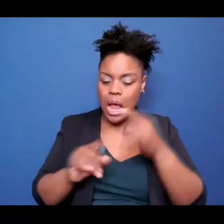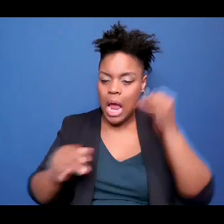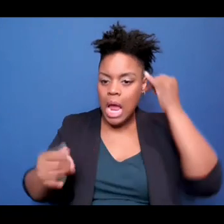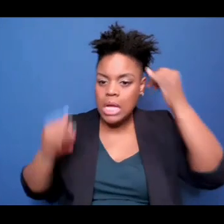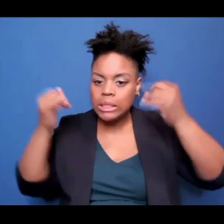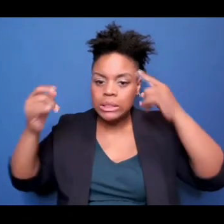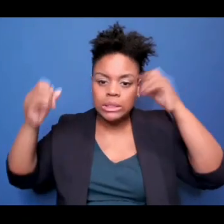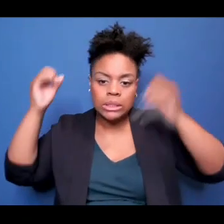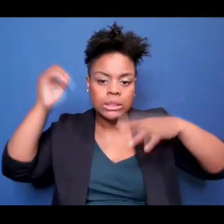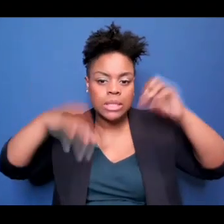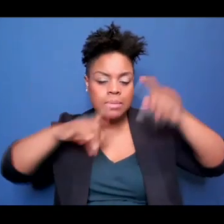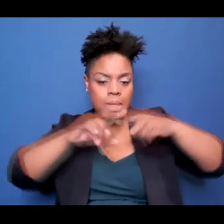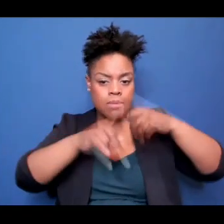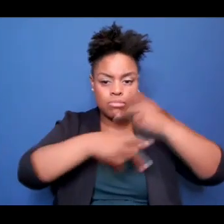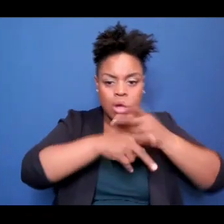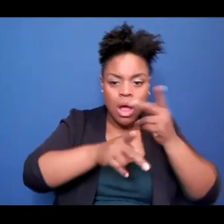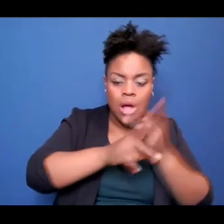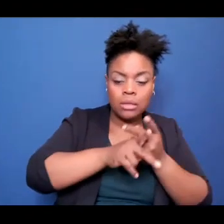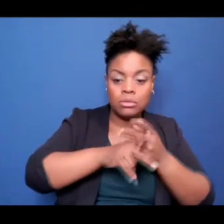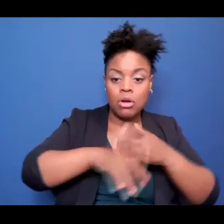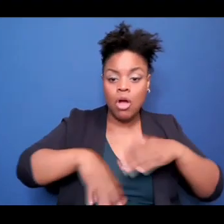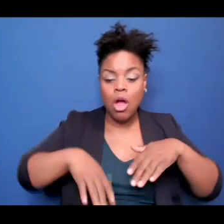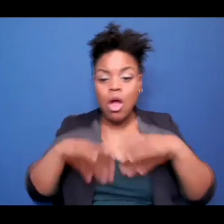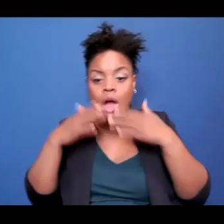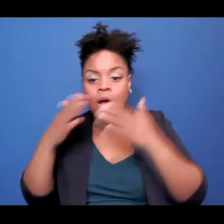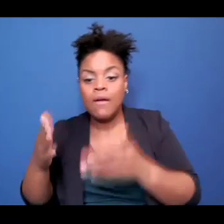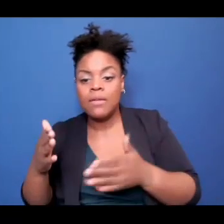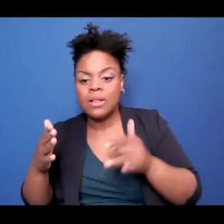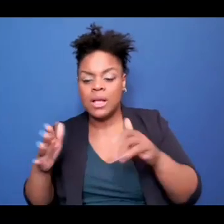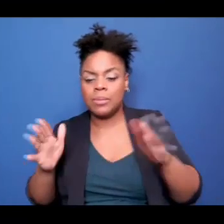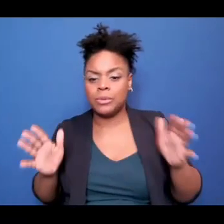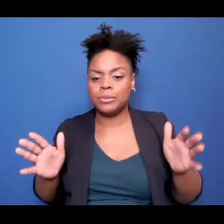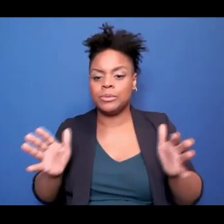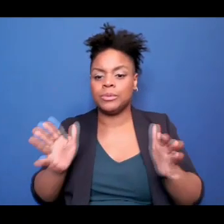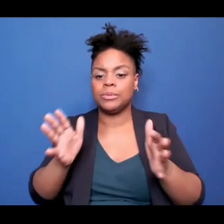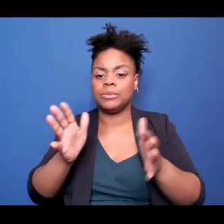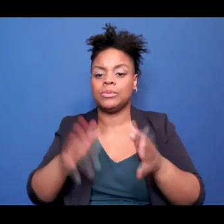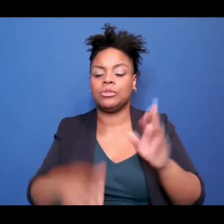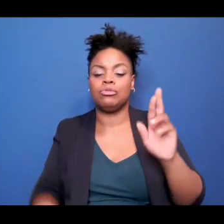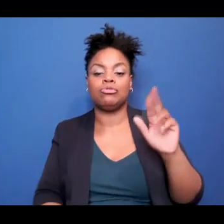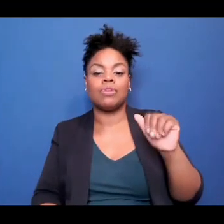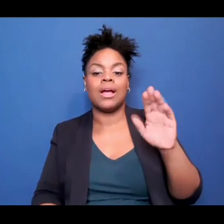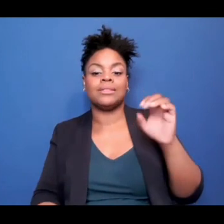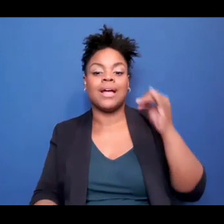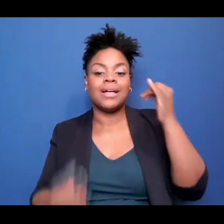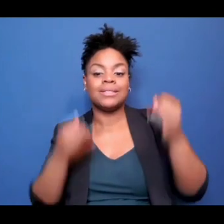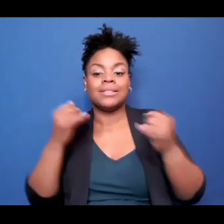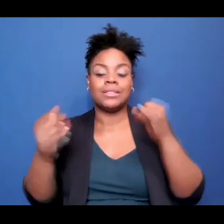CURRENTS, AROUND IDEAS ABOUT THE PRODUCTS IT SERVED, REFLECTING AND PUSHING FORWARD EXISTING